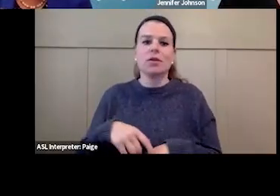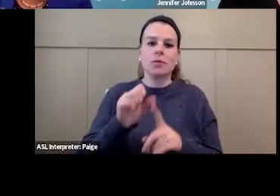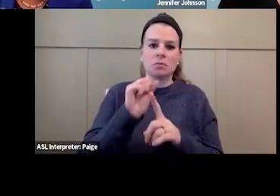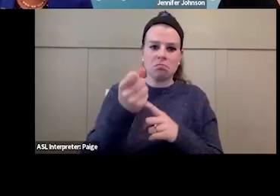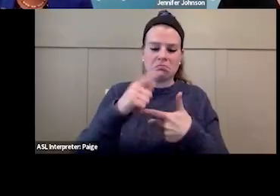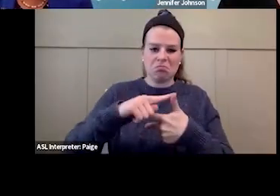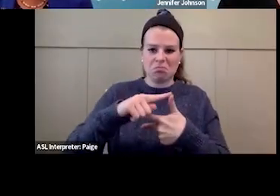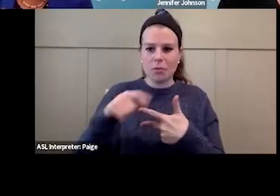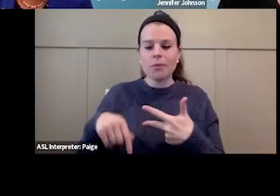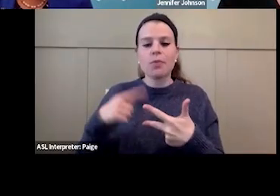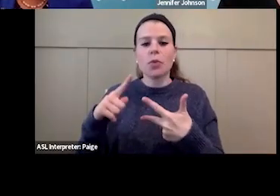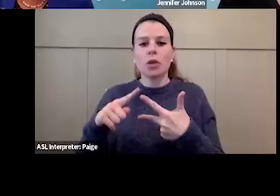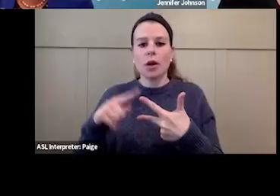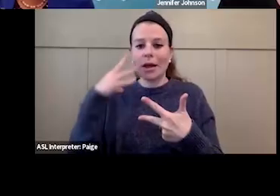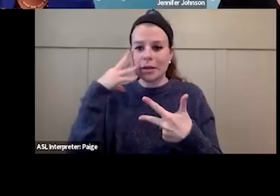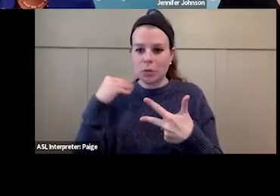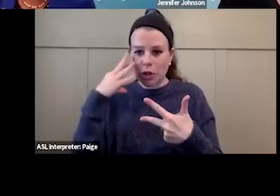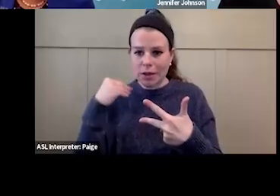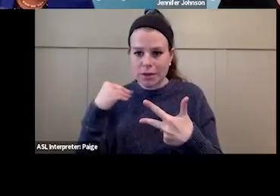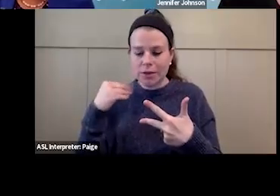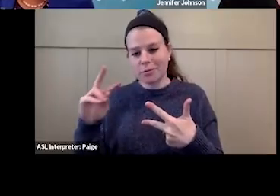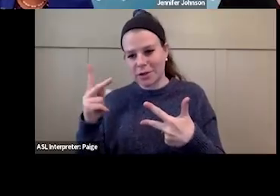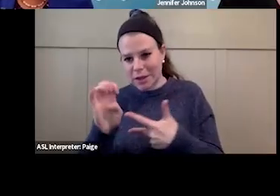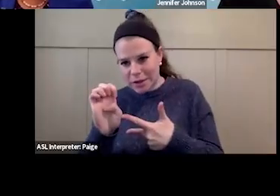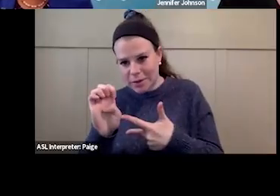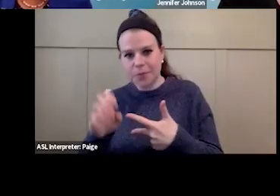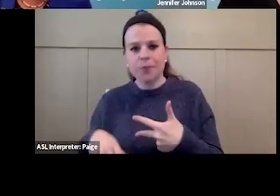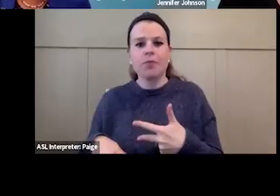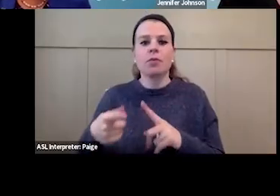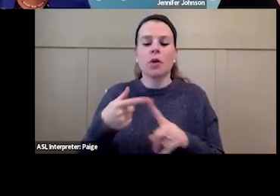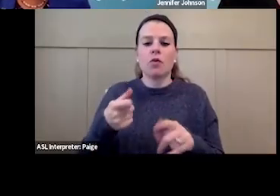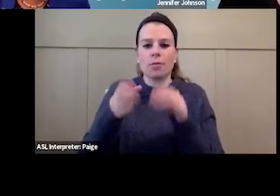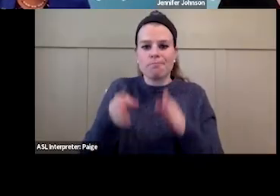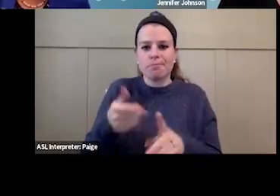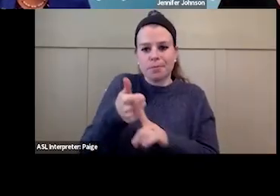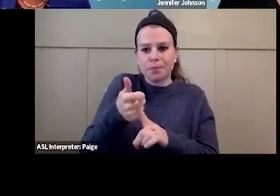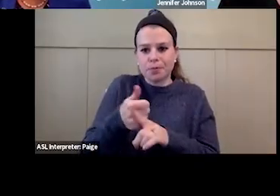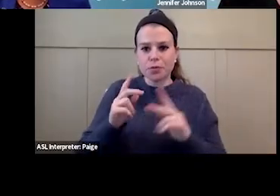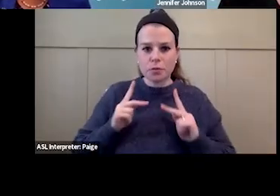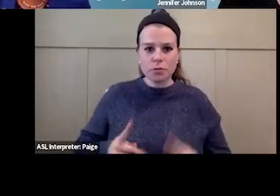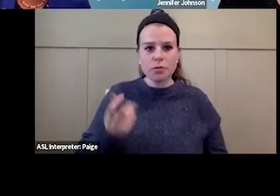E, that is experienced, second E, by an individual as physically or emotionally